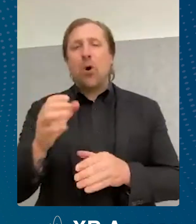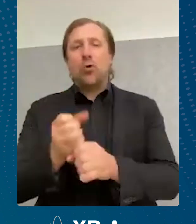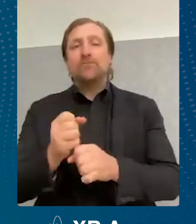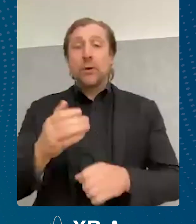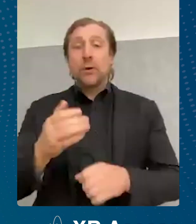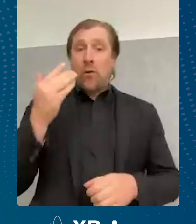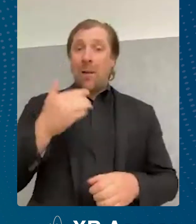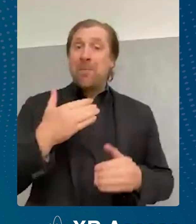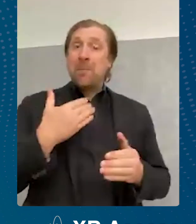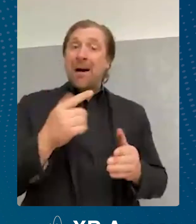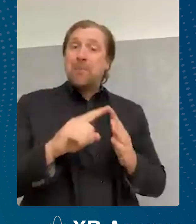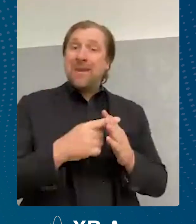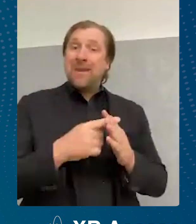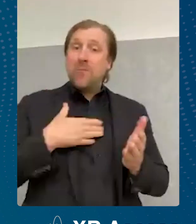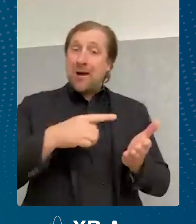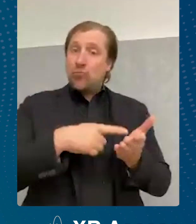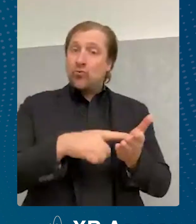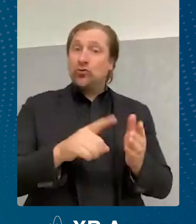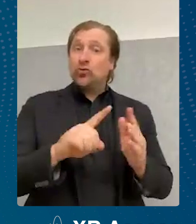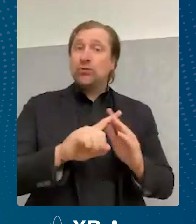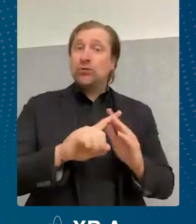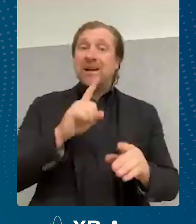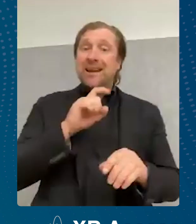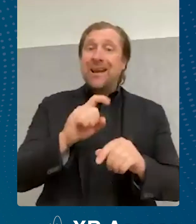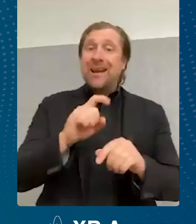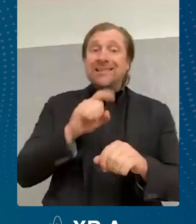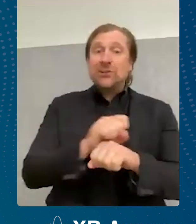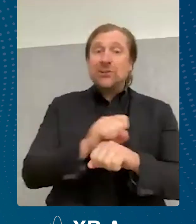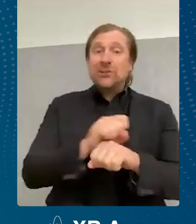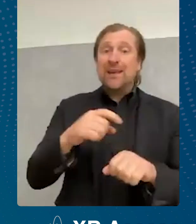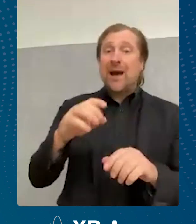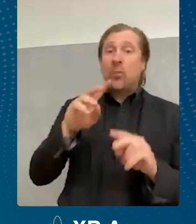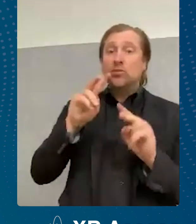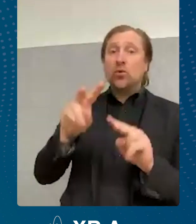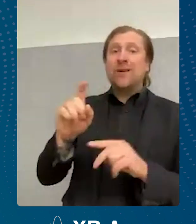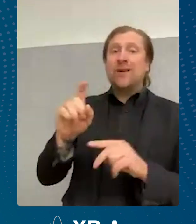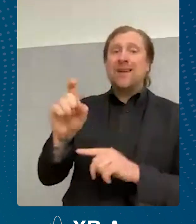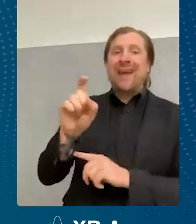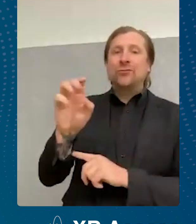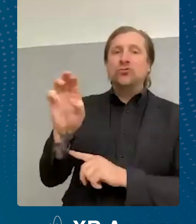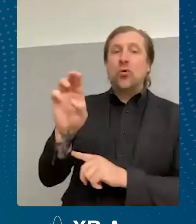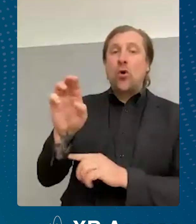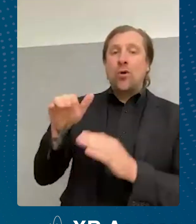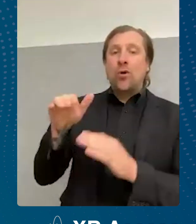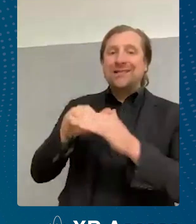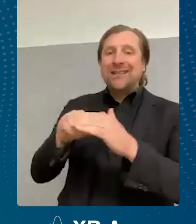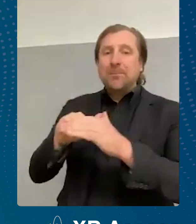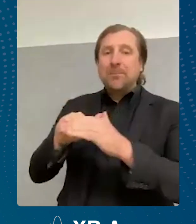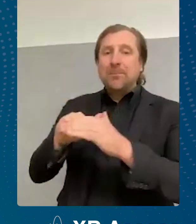but essentially originally, I was holistically looking at XR accessibility, identifying the gaps.